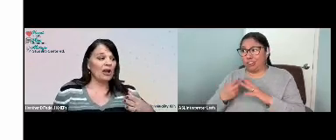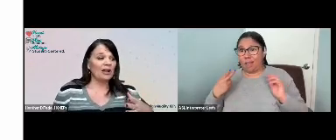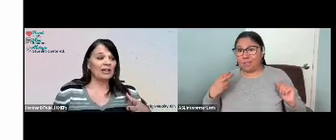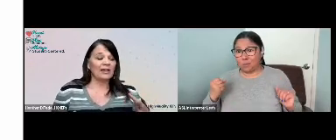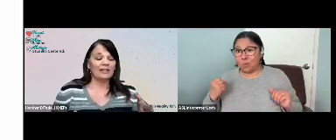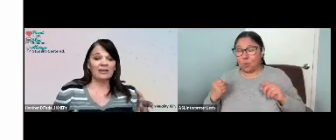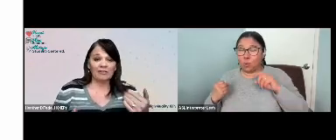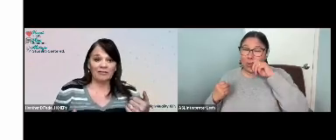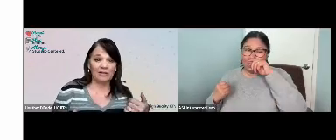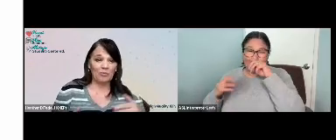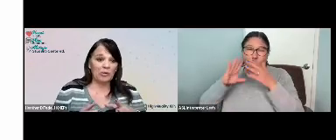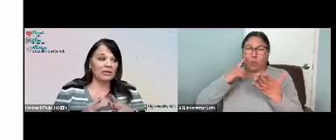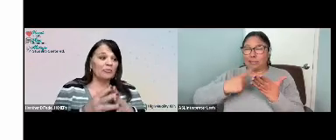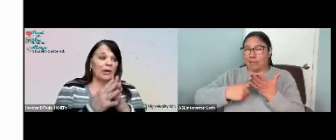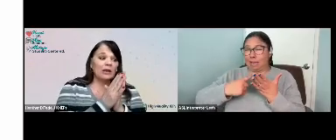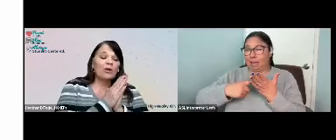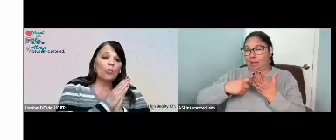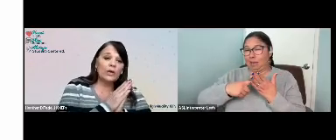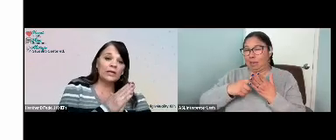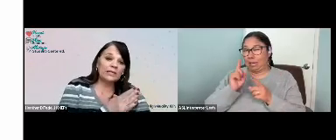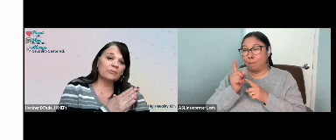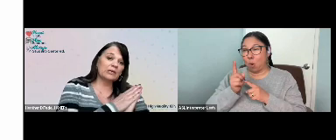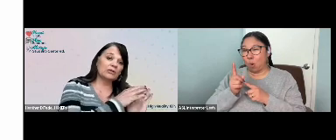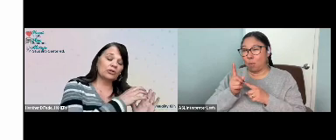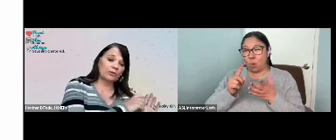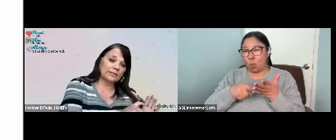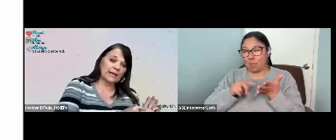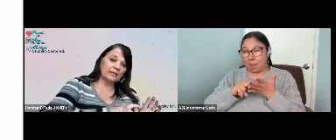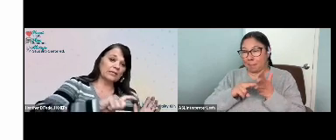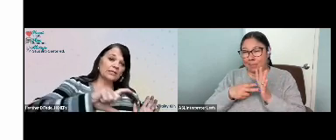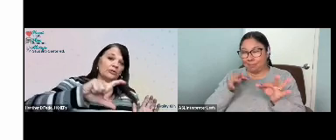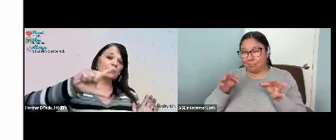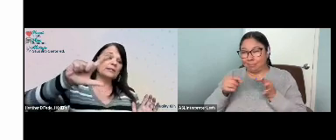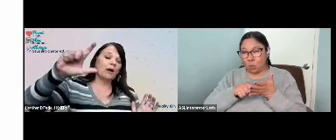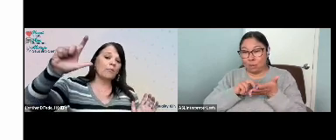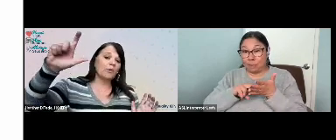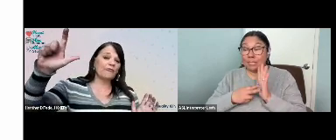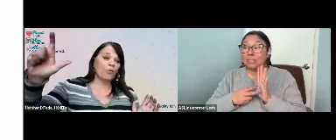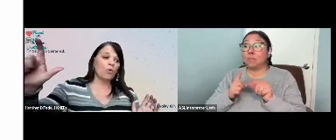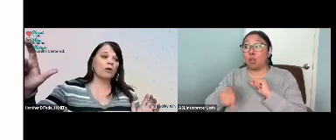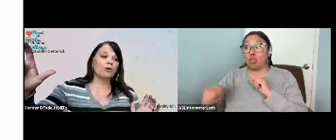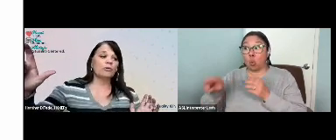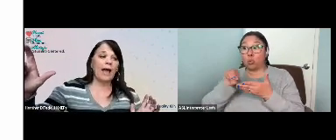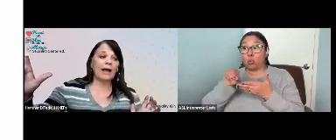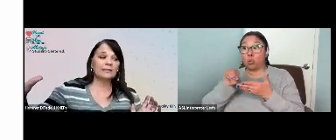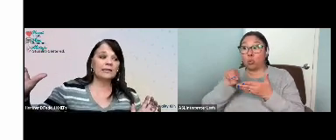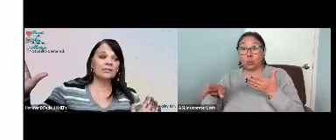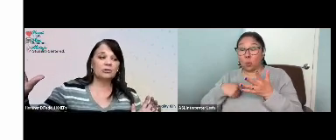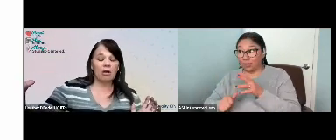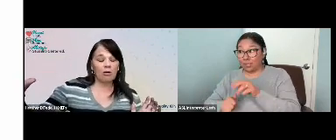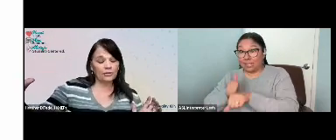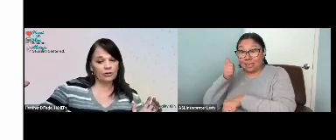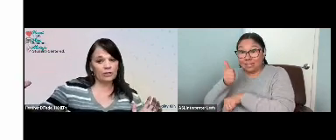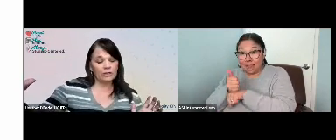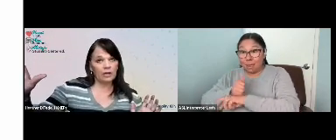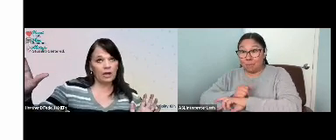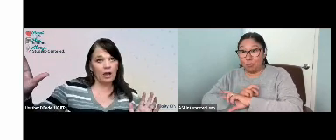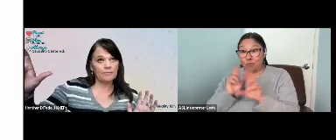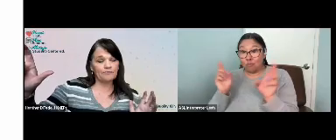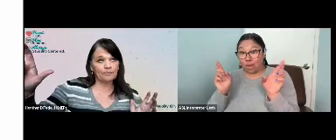we'll talk in a moment, but we need to be setting these students up for access to the alternate